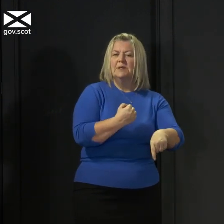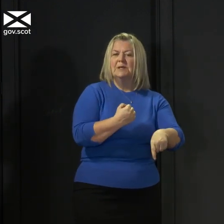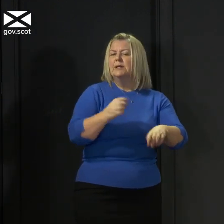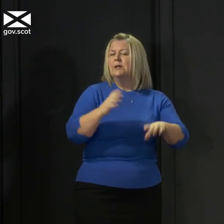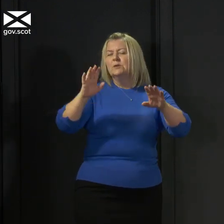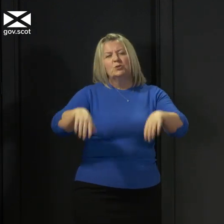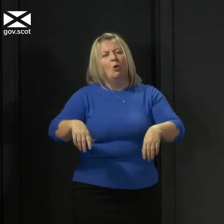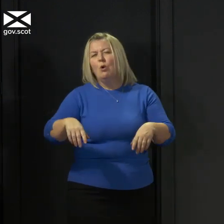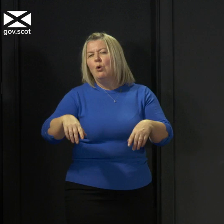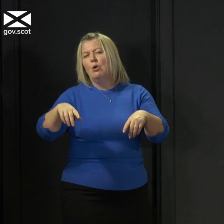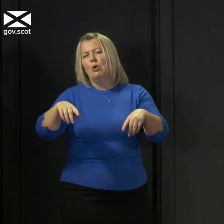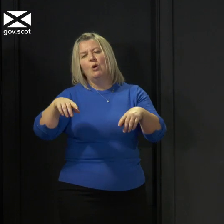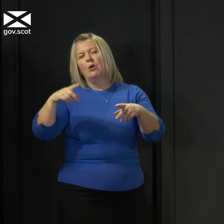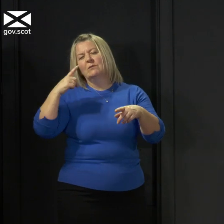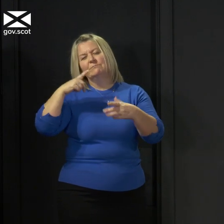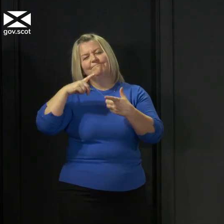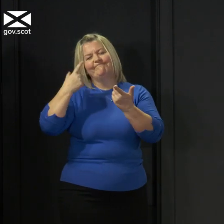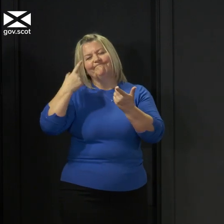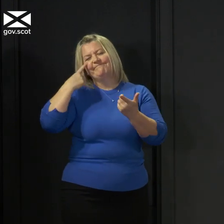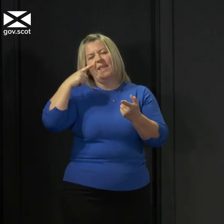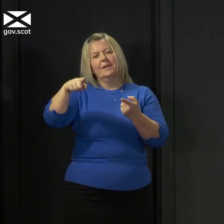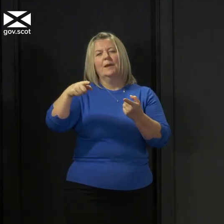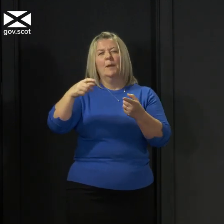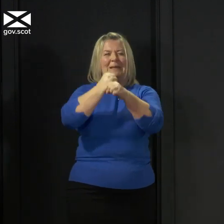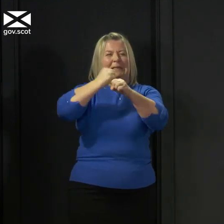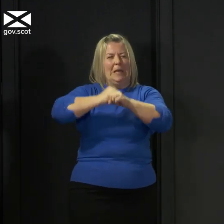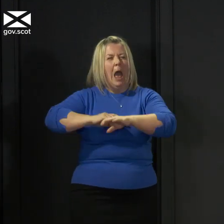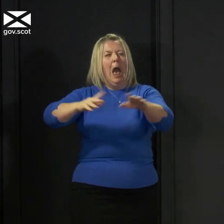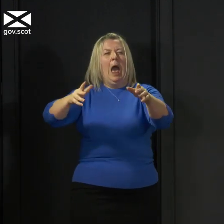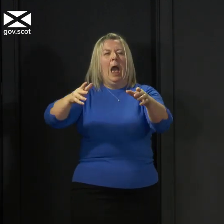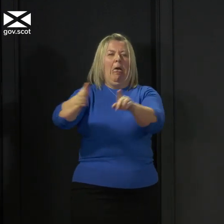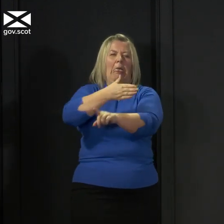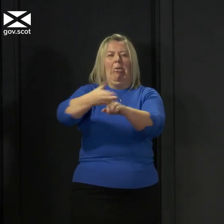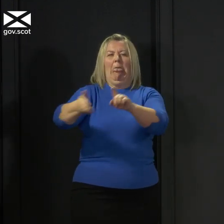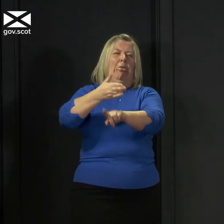we may operate on in normal times this is not about a 24-hour news cycle this